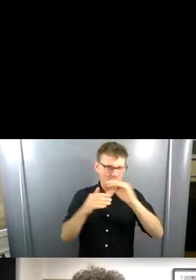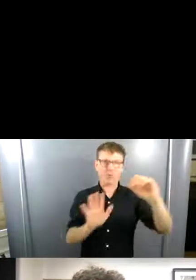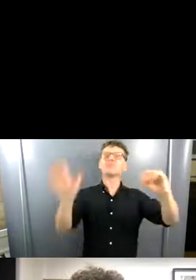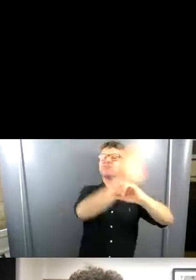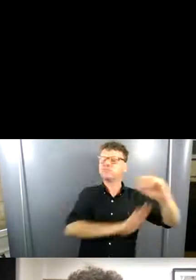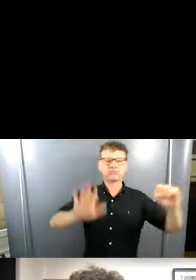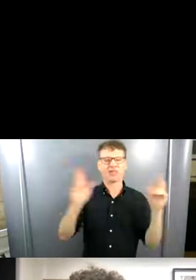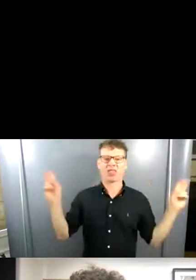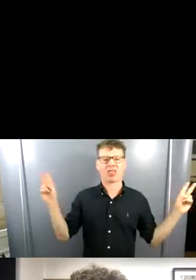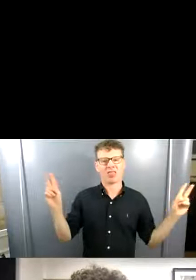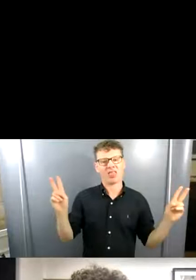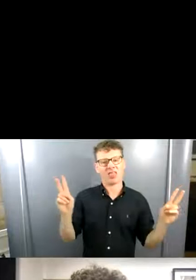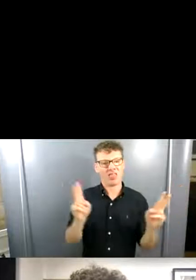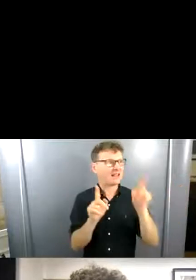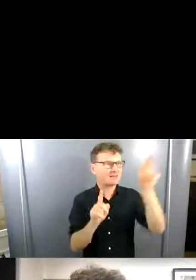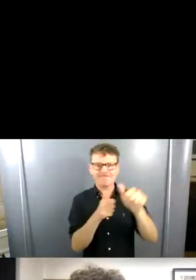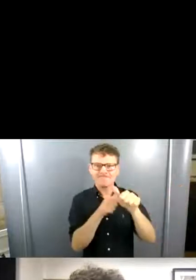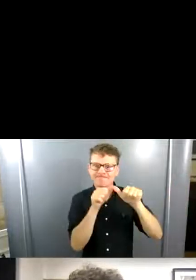so these photos are just some of the people that I work with